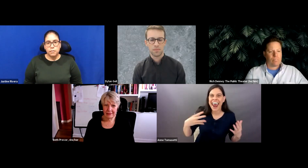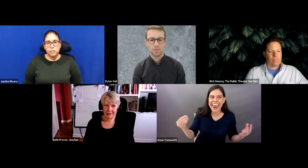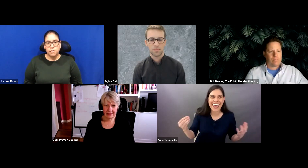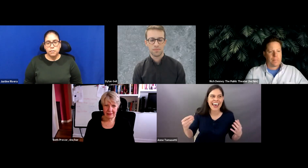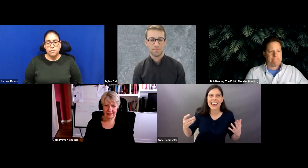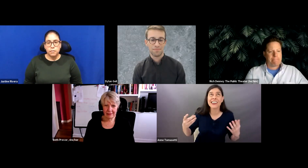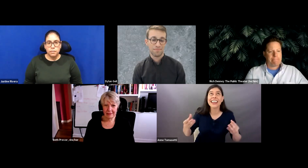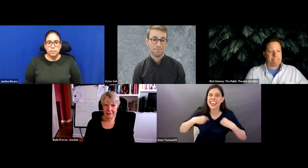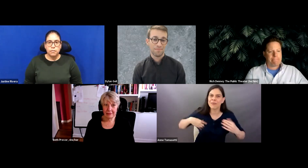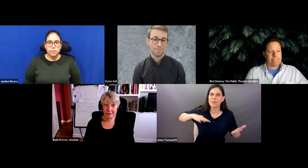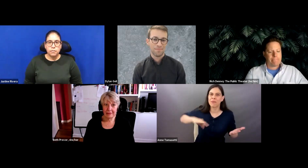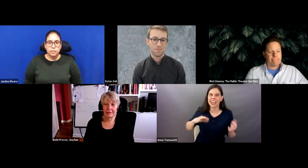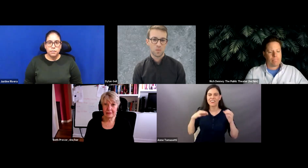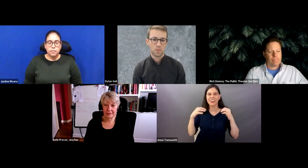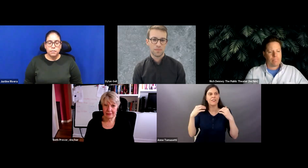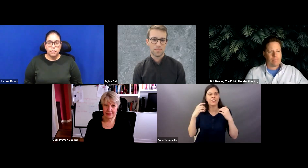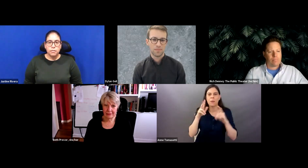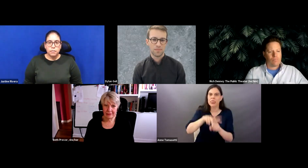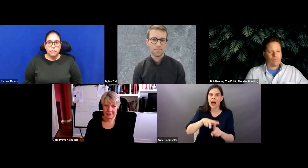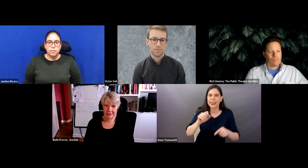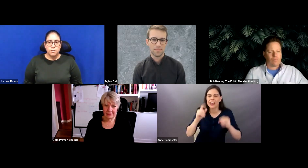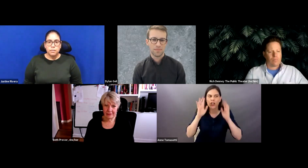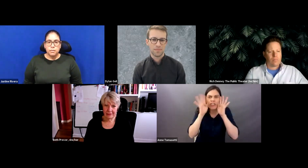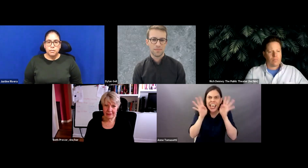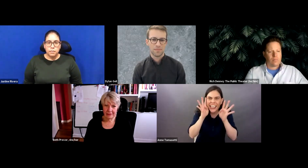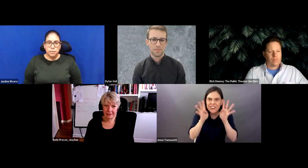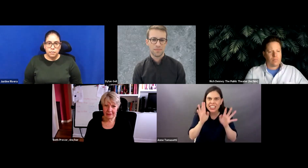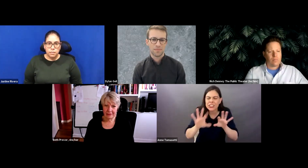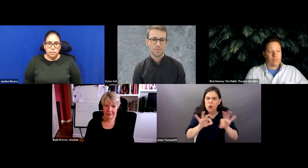it was a huge benefit to be able to look at this space, because I